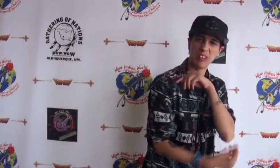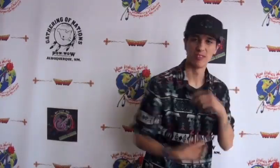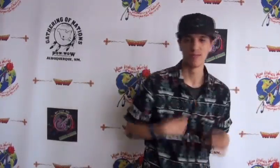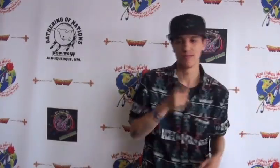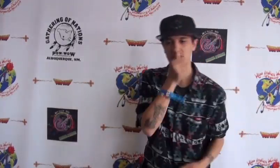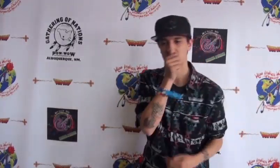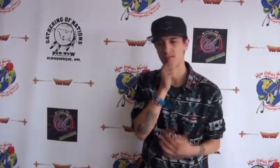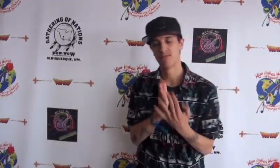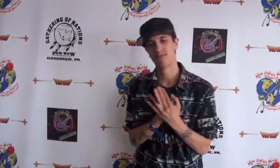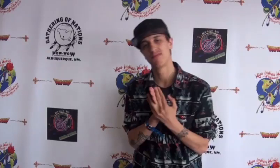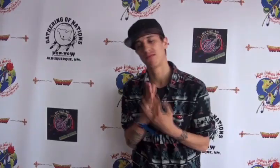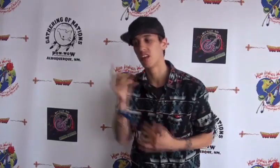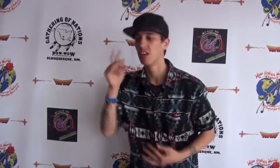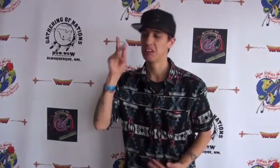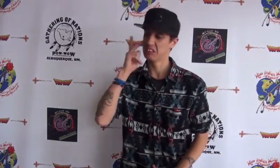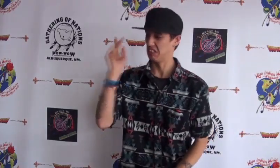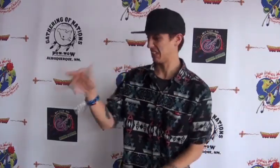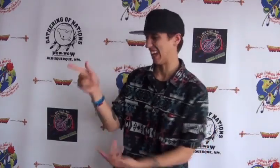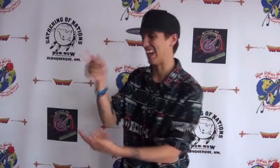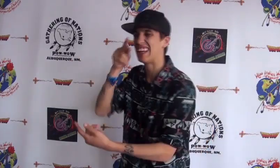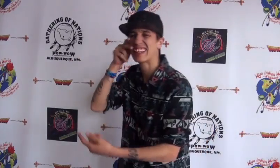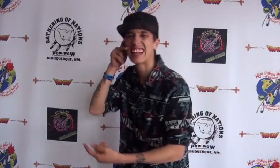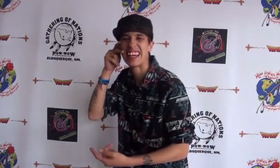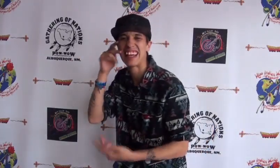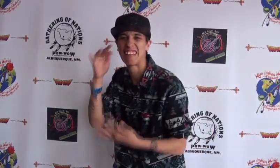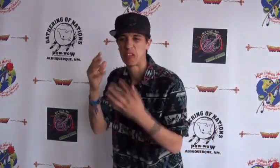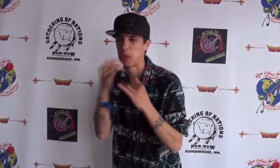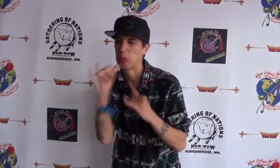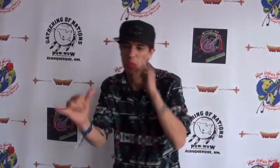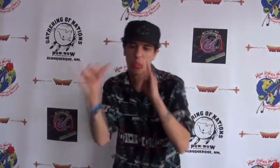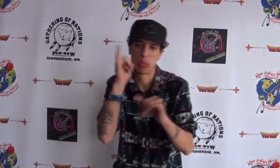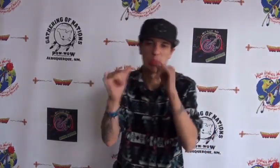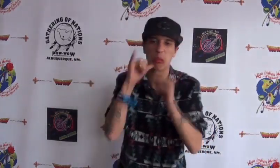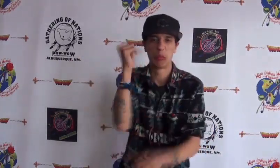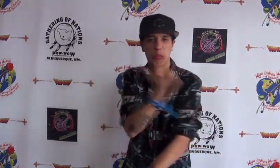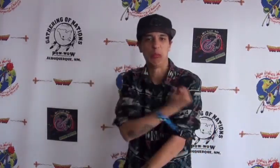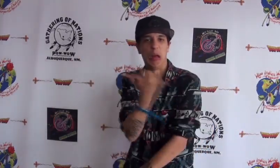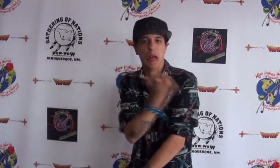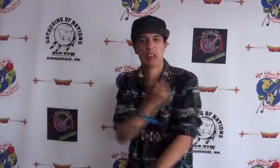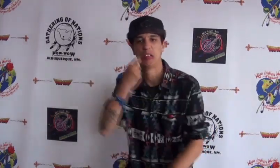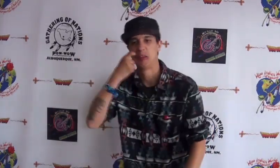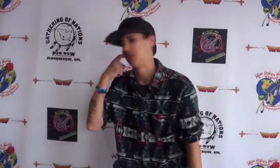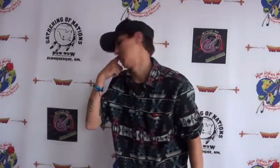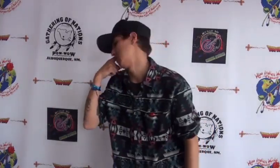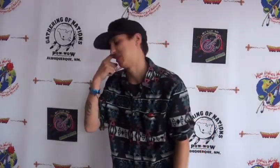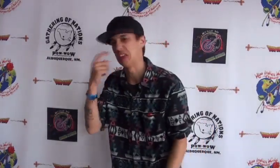said all native people were poor, or drunks or on drugs.